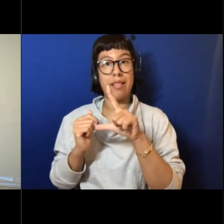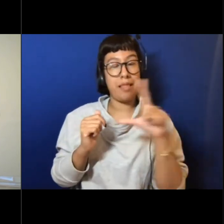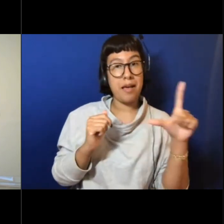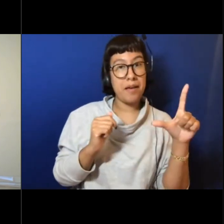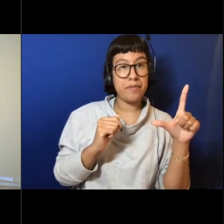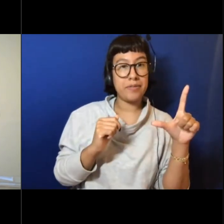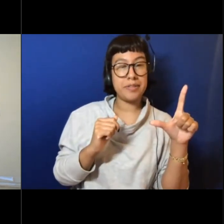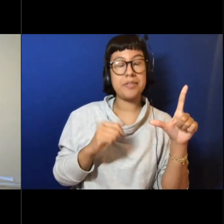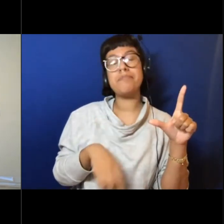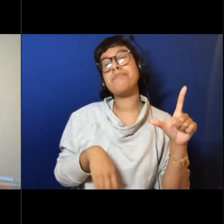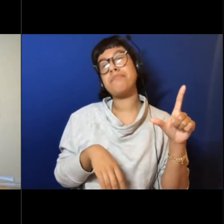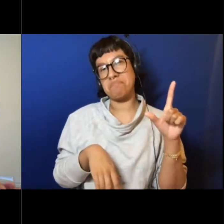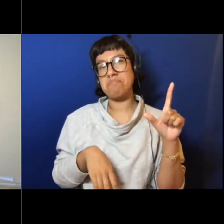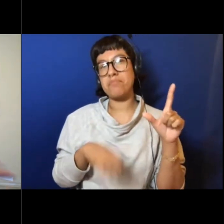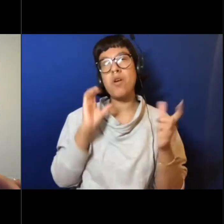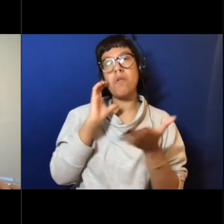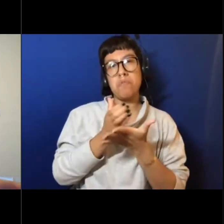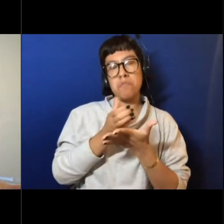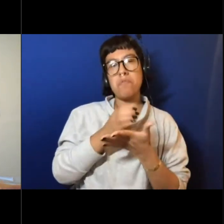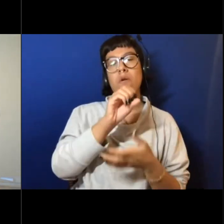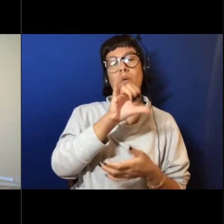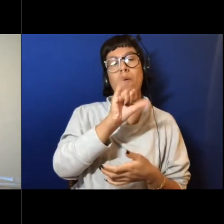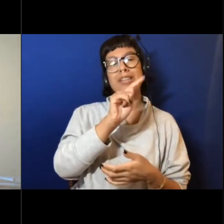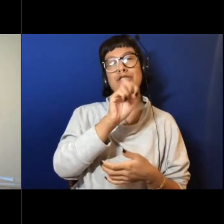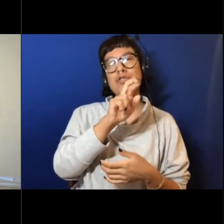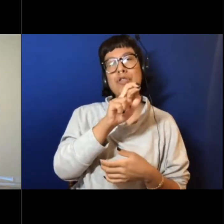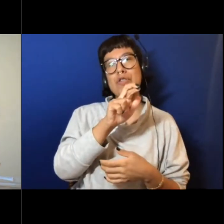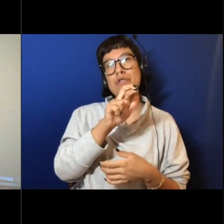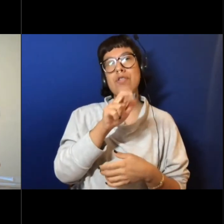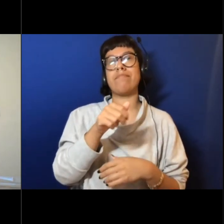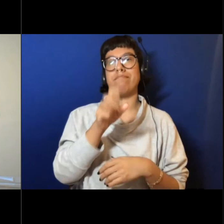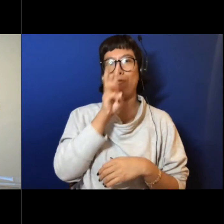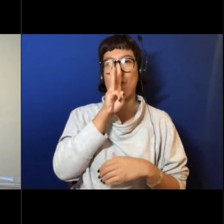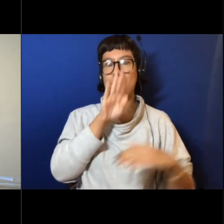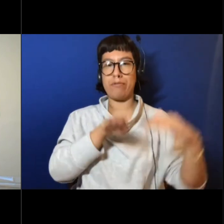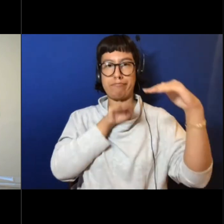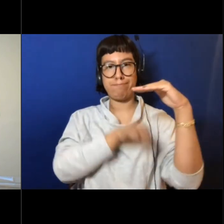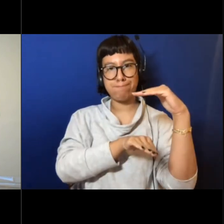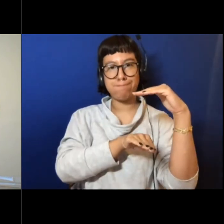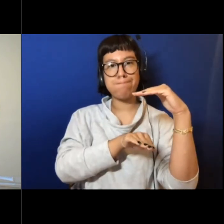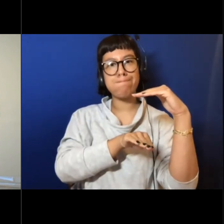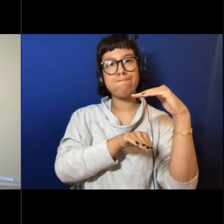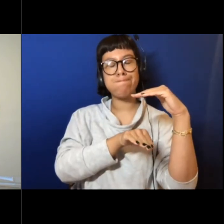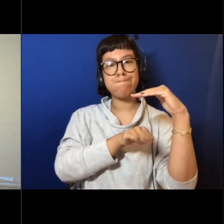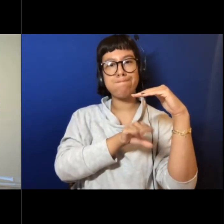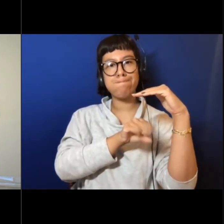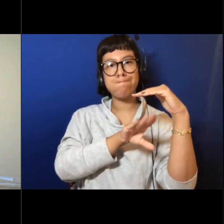These oysters are pretty much fully, they're almost fully under the water. They're sticking out a little bit, but they're pretty much under the water.